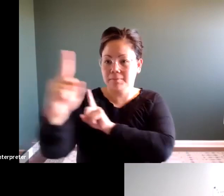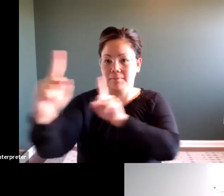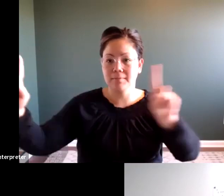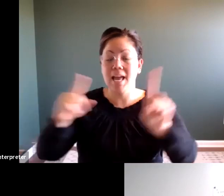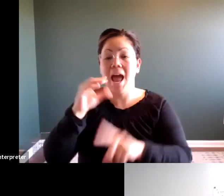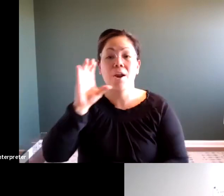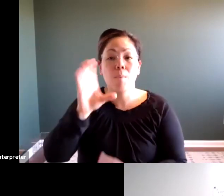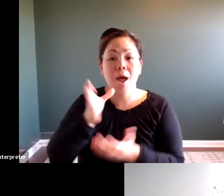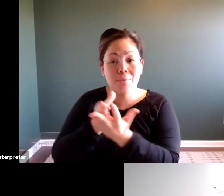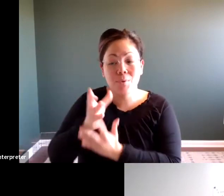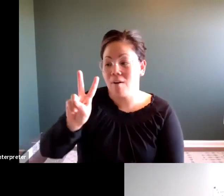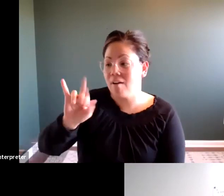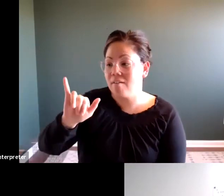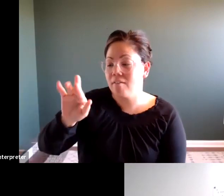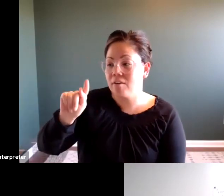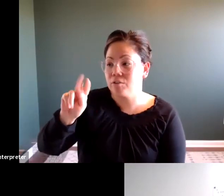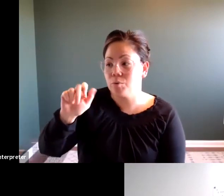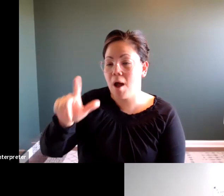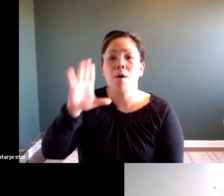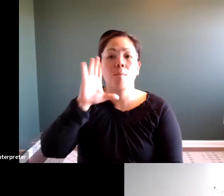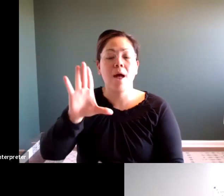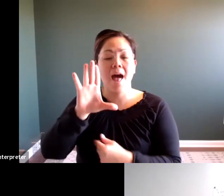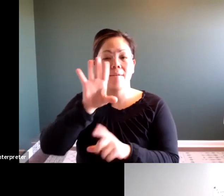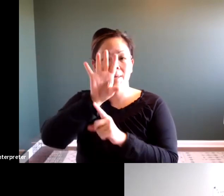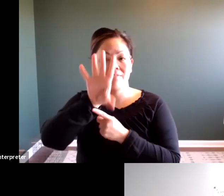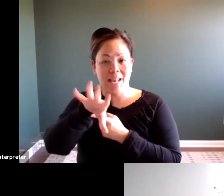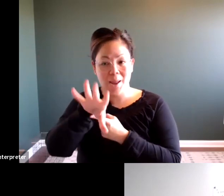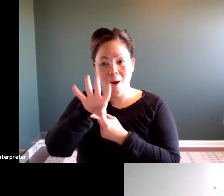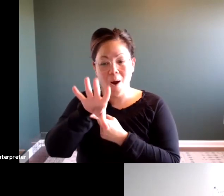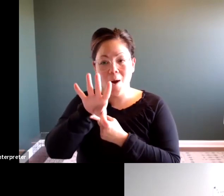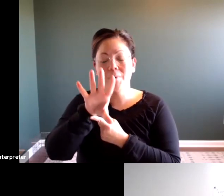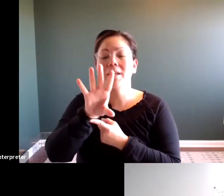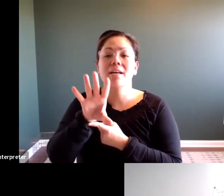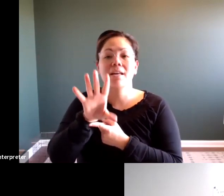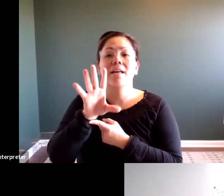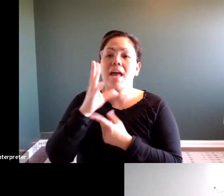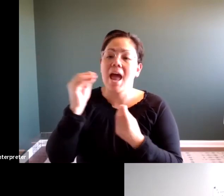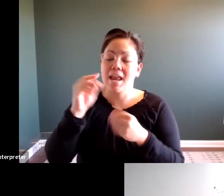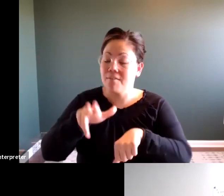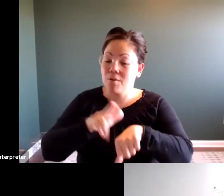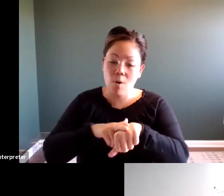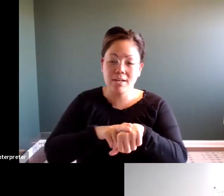so they're going to videotape it. And so it will be, of course, the people who